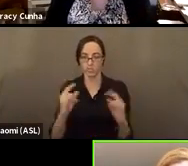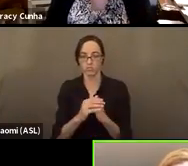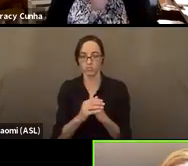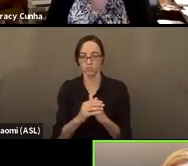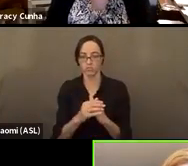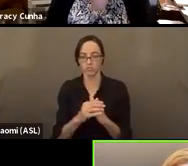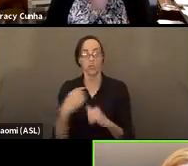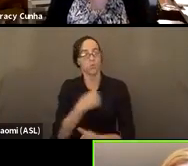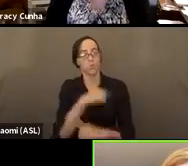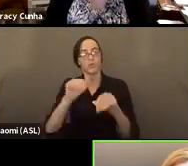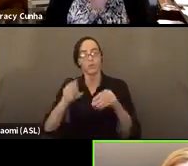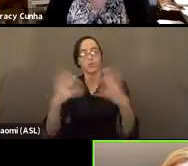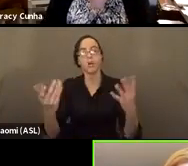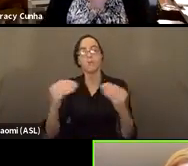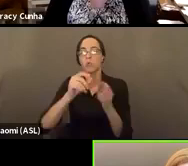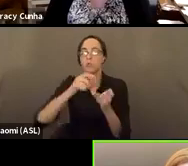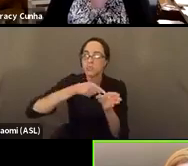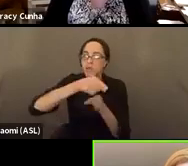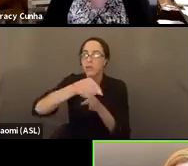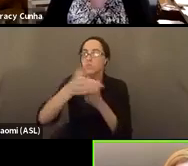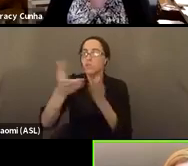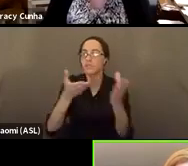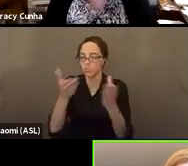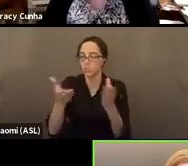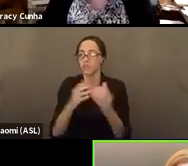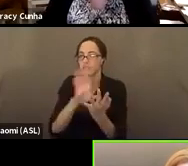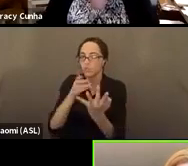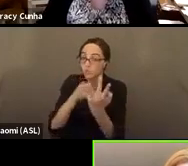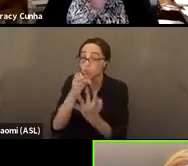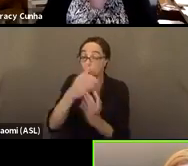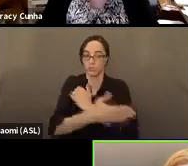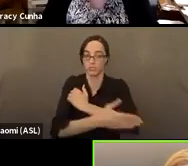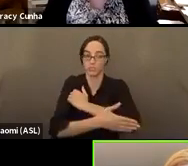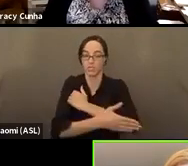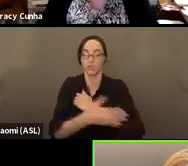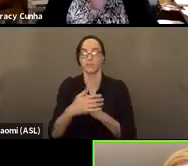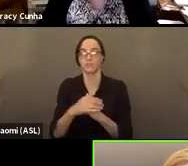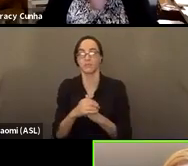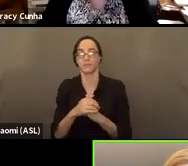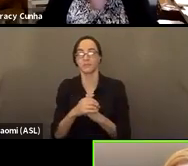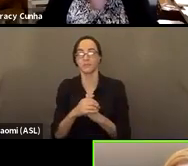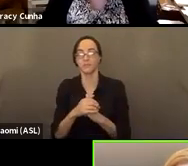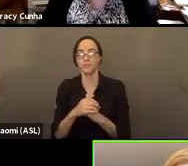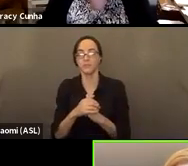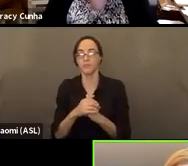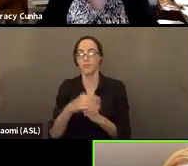you also answer this question since um your incredible staff have been running these shelters